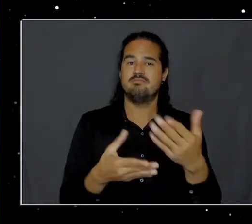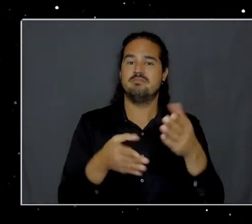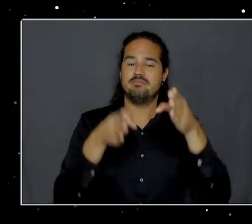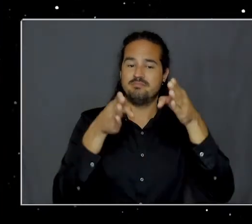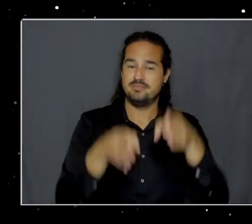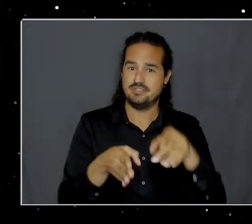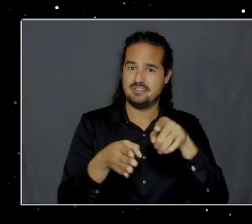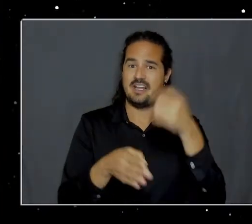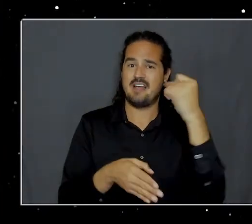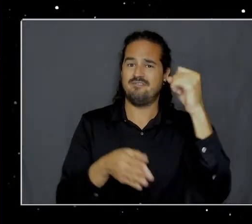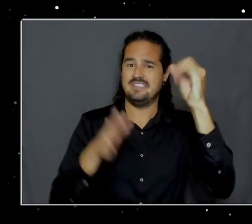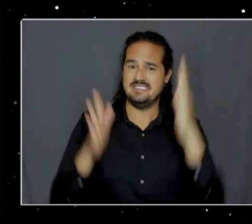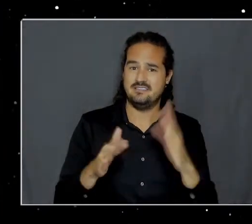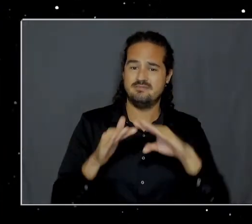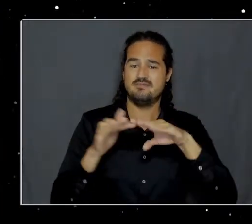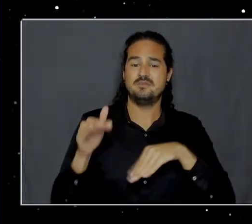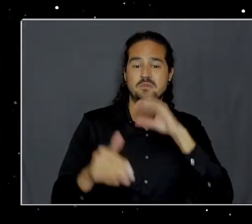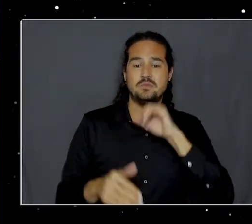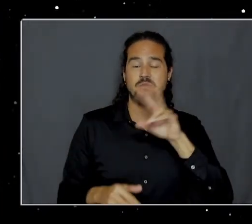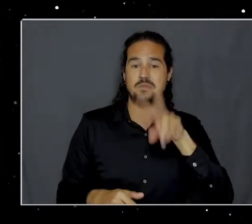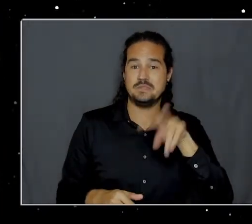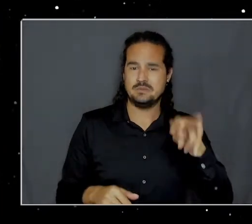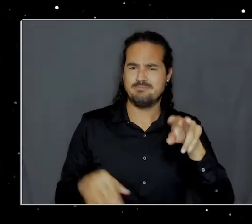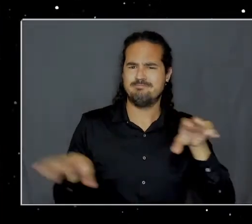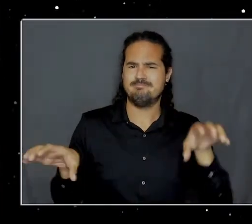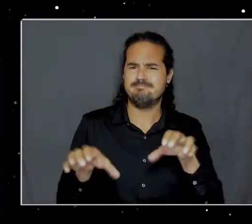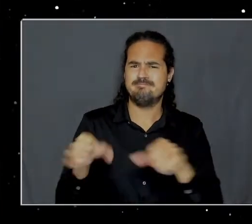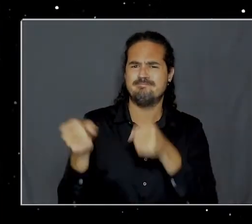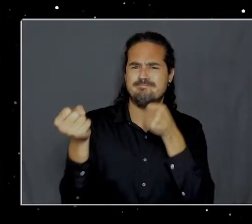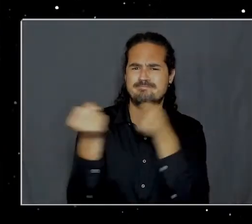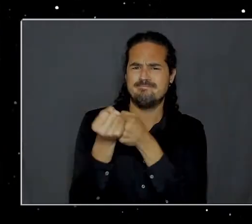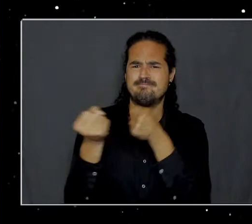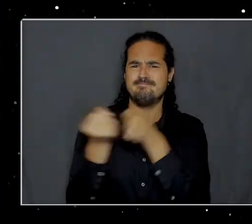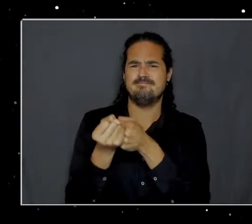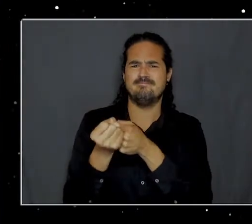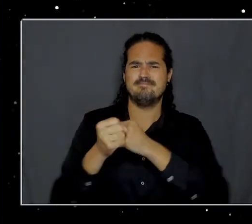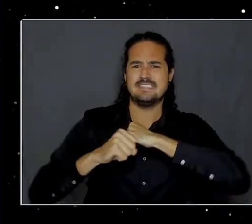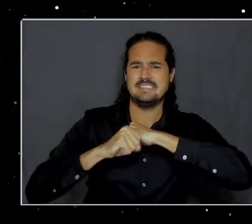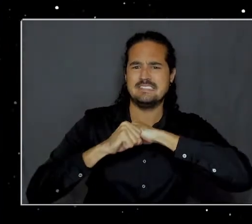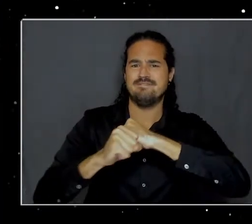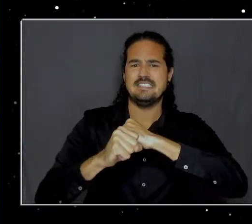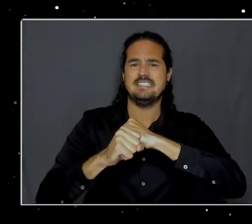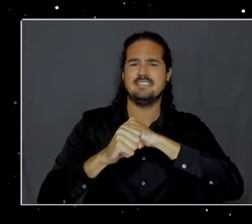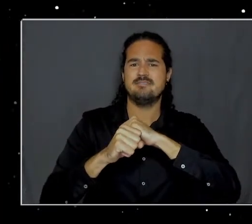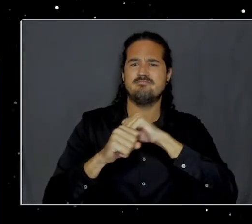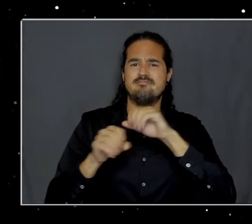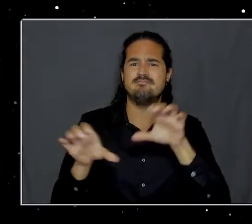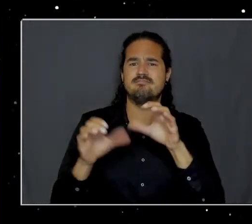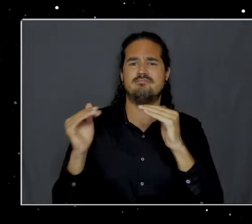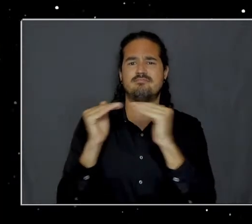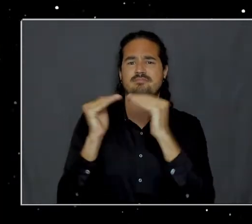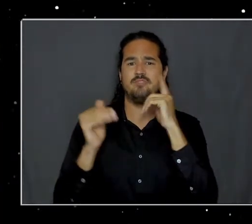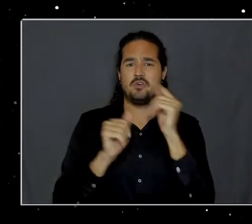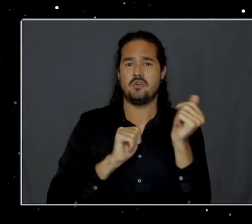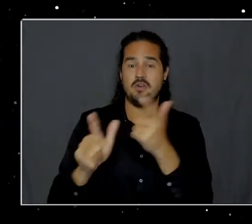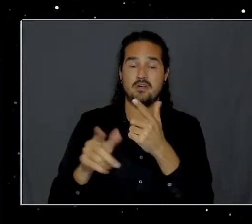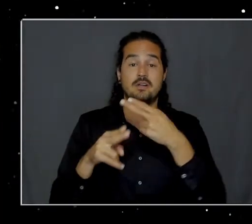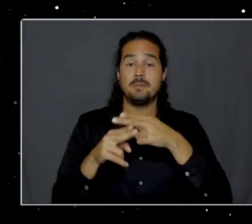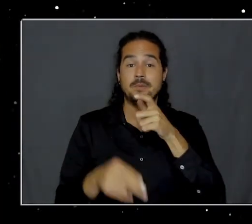EXEMPLIFIES WORK TO DEFEND AND